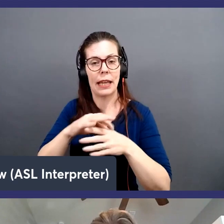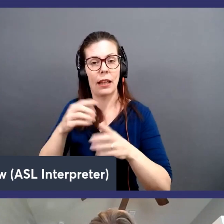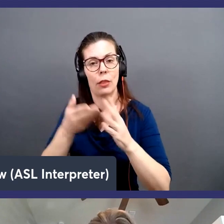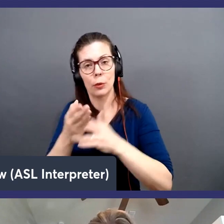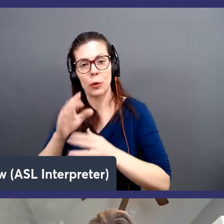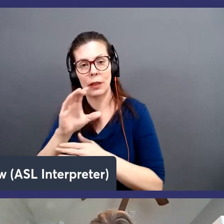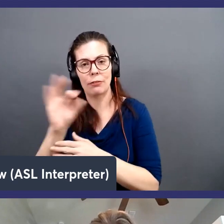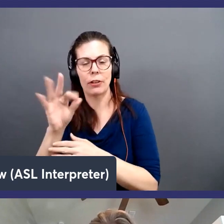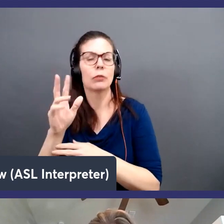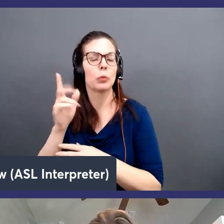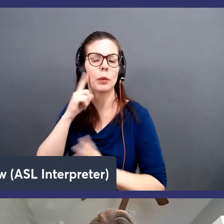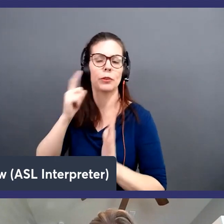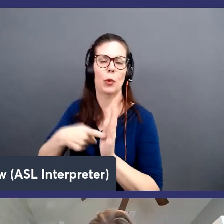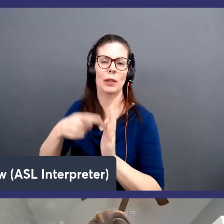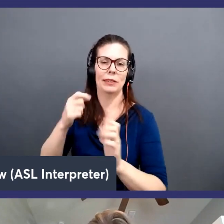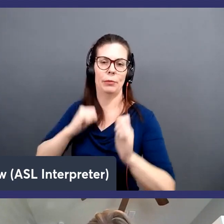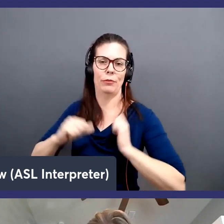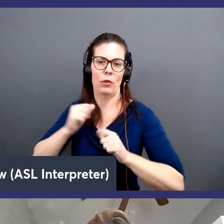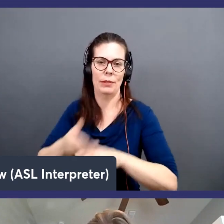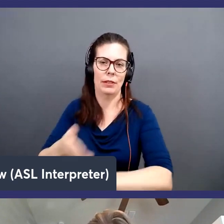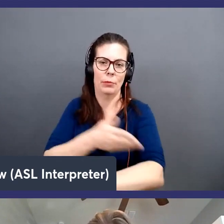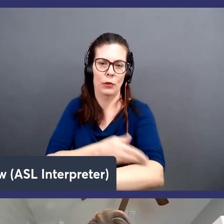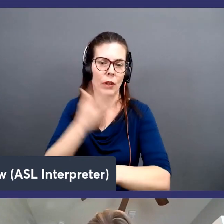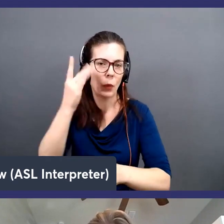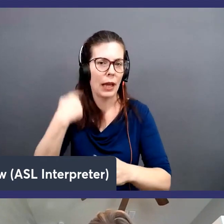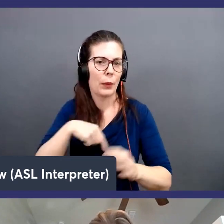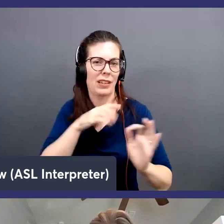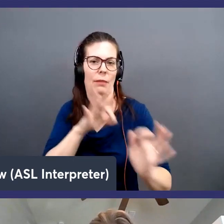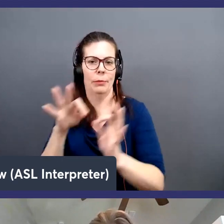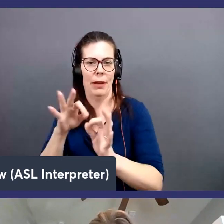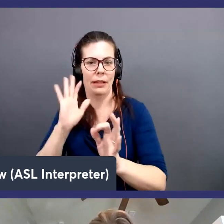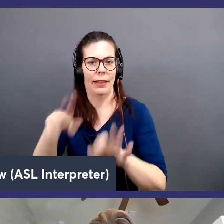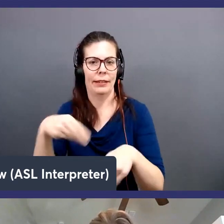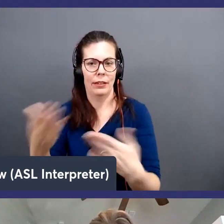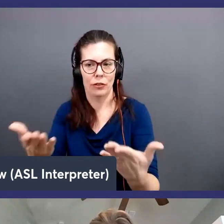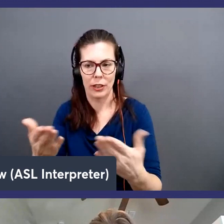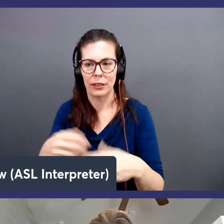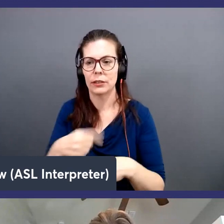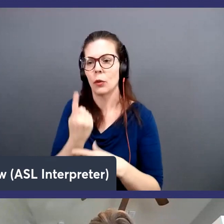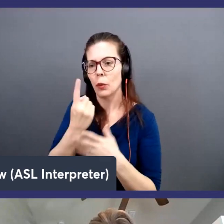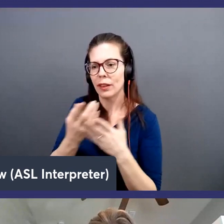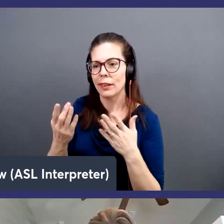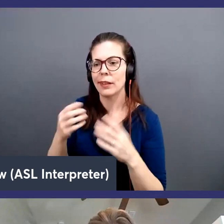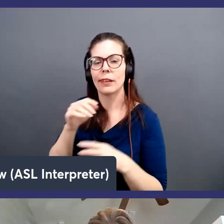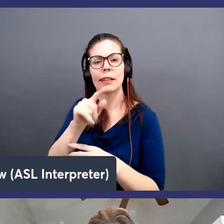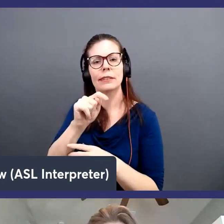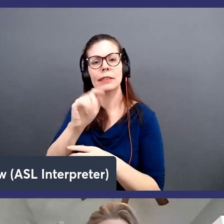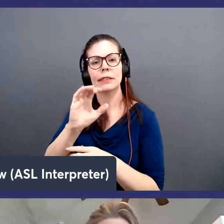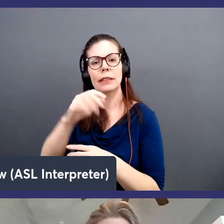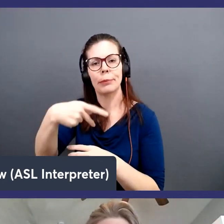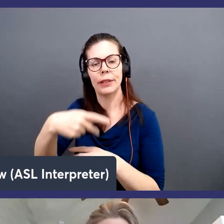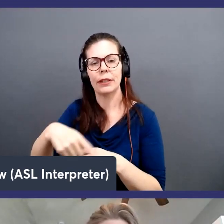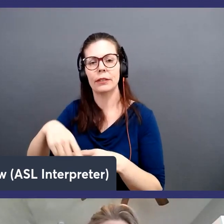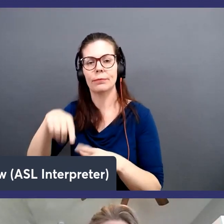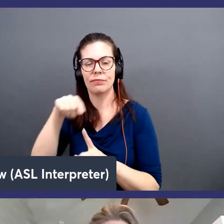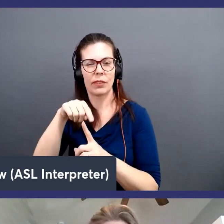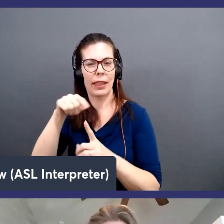And that's because we're doing a lot of things to optimize that delivery. You know, one of those things, like I said, TCP and TLS termination out at the Edge